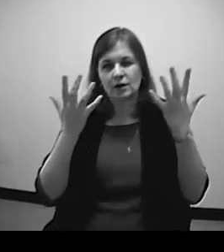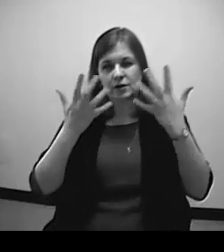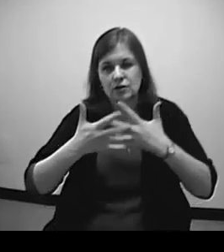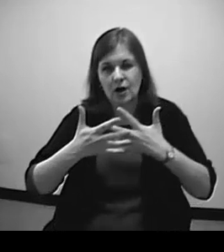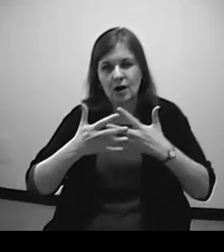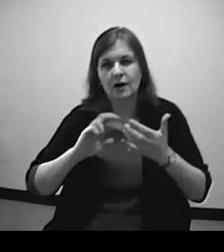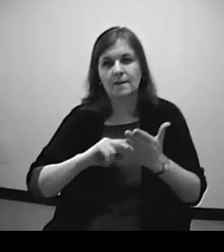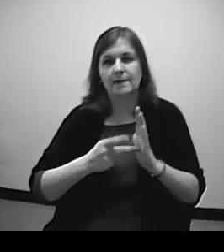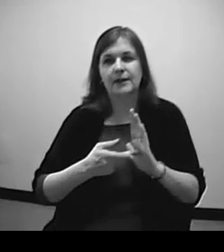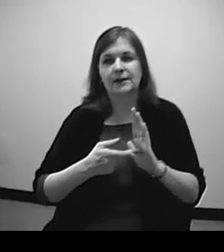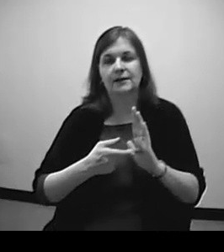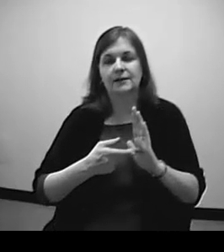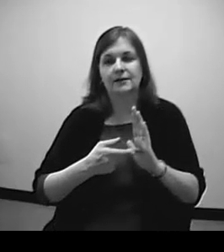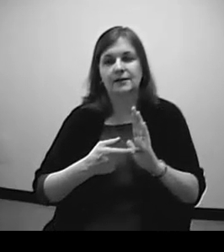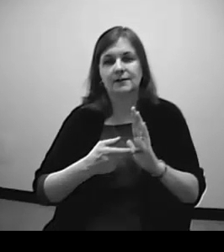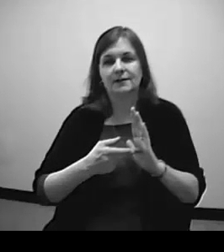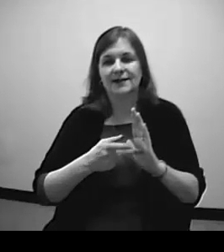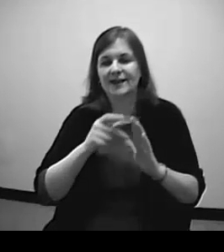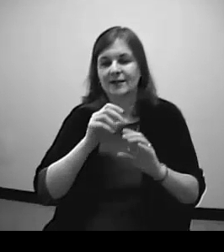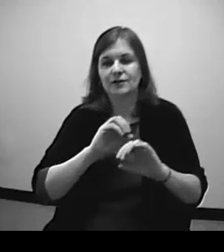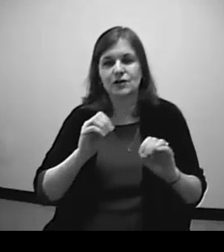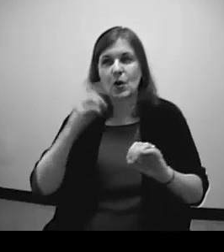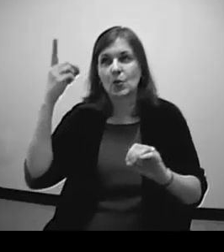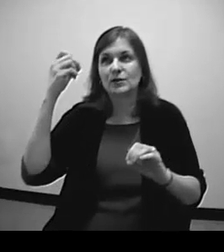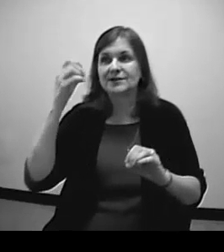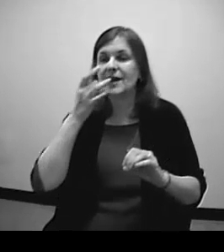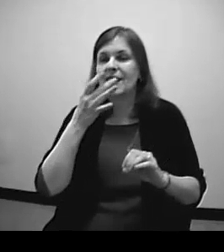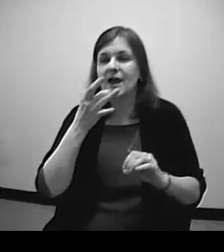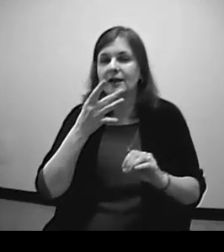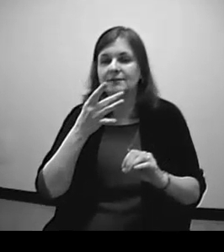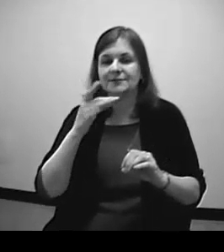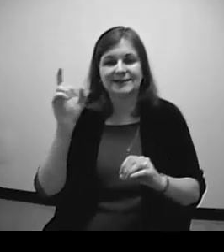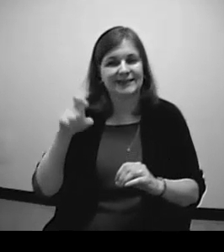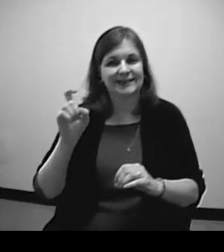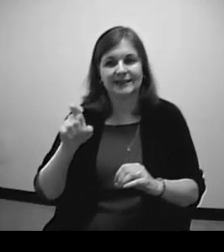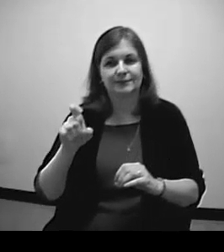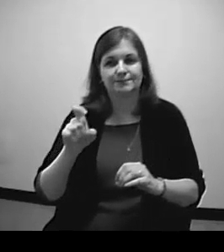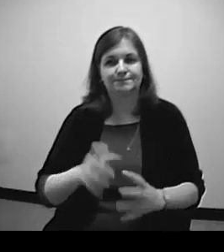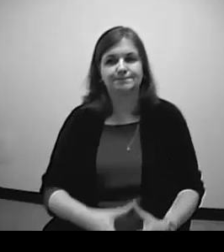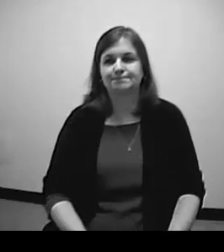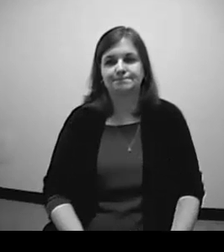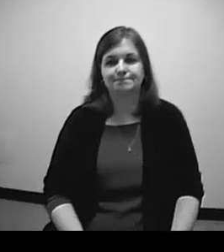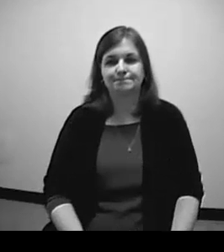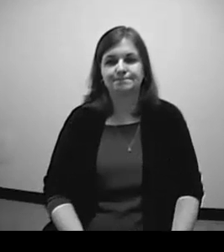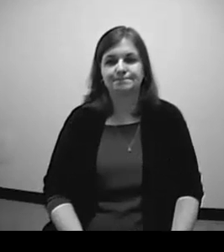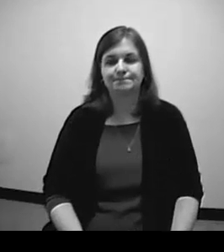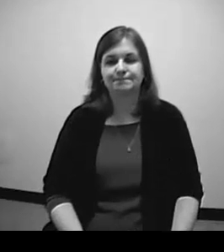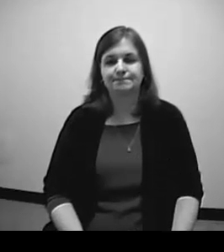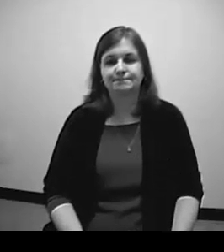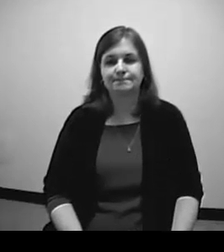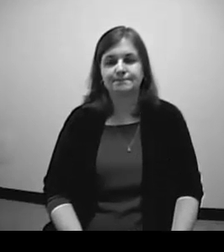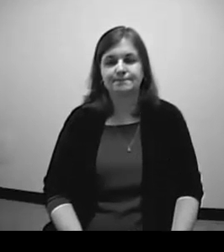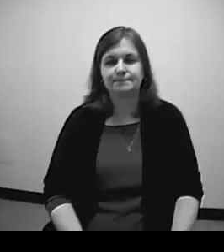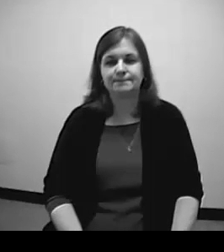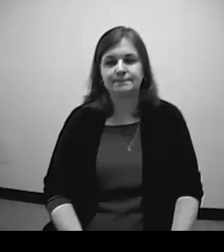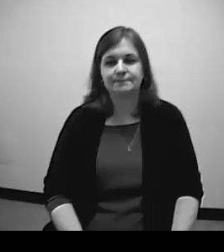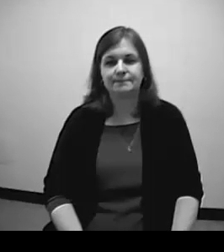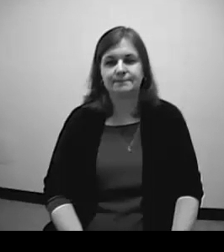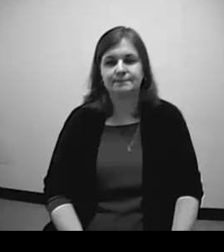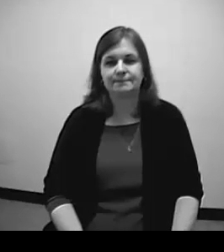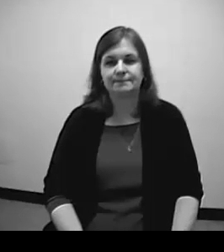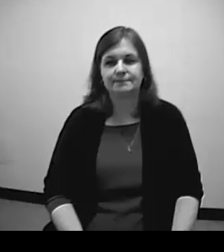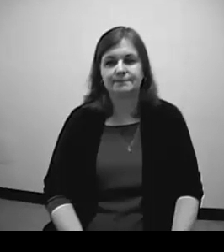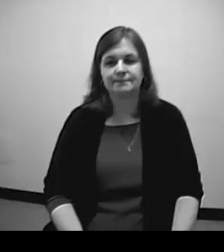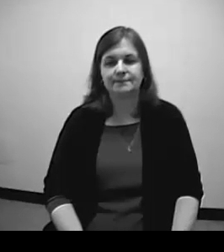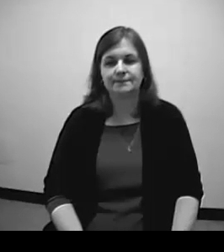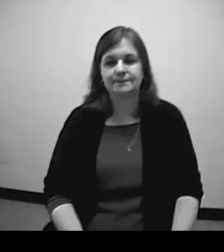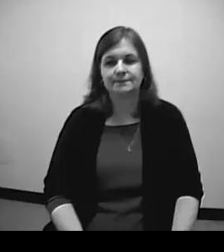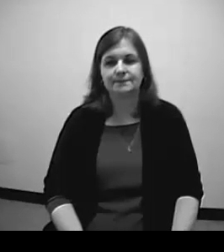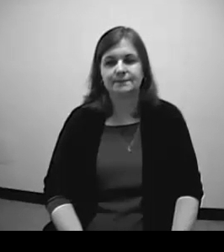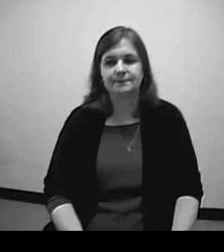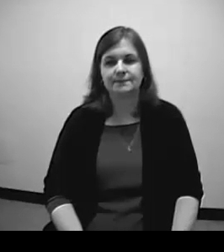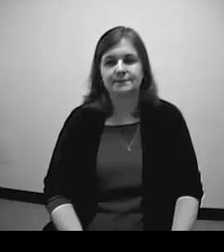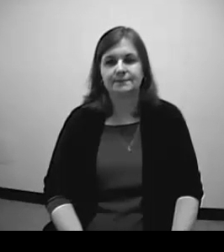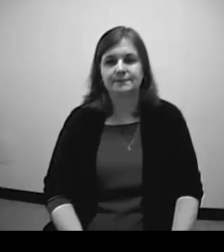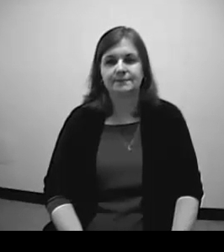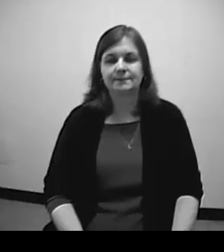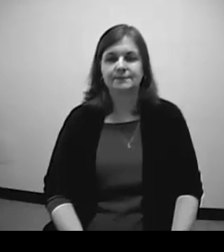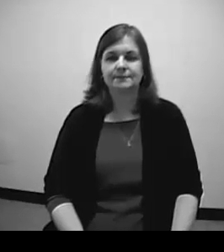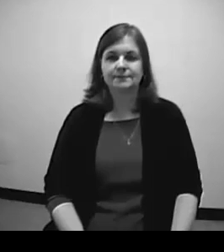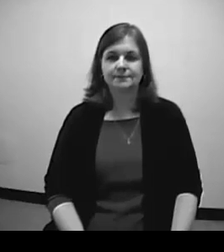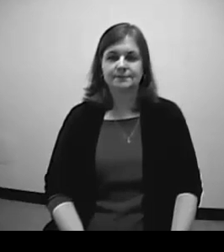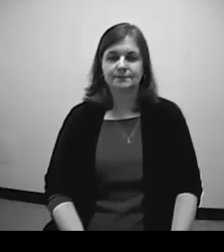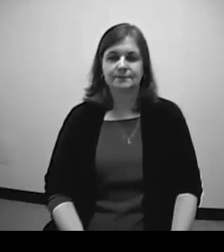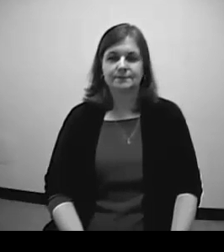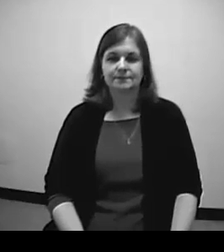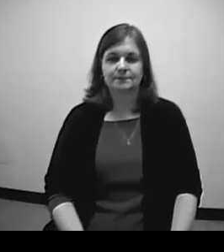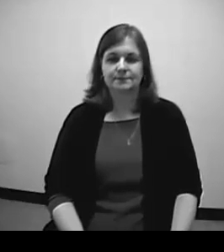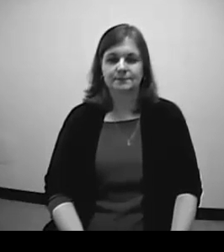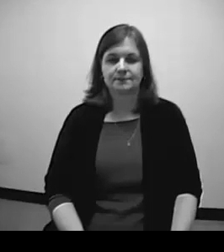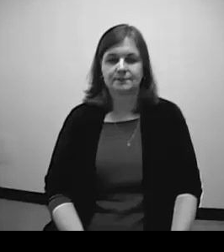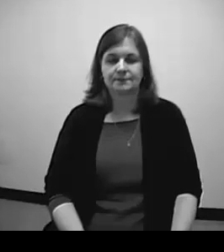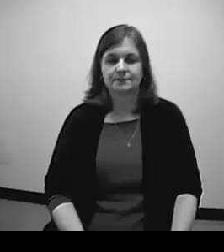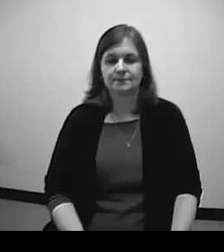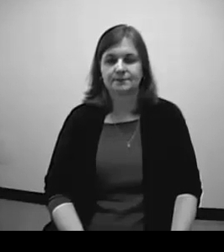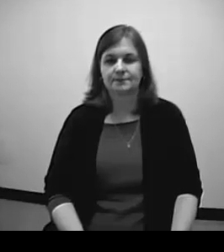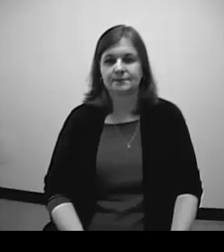the dark in this case refers to no sunlight needed